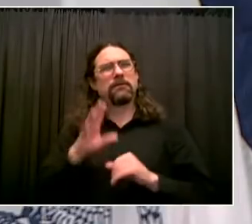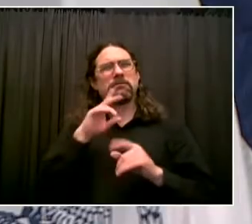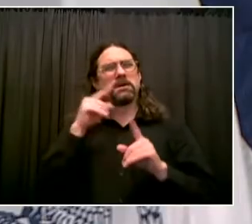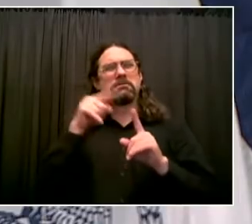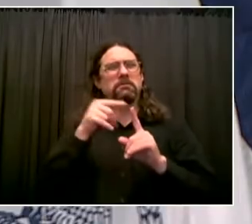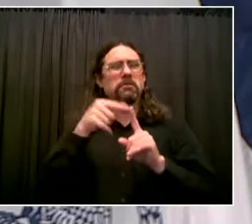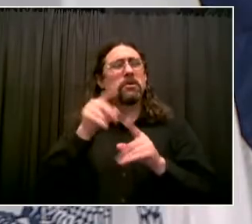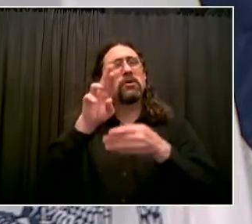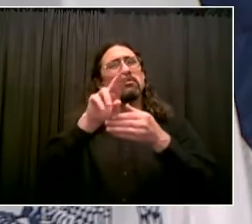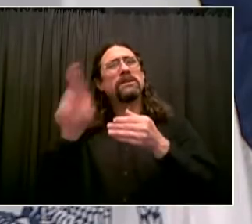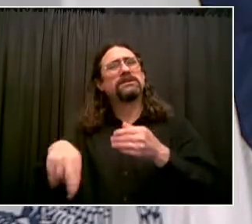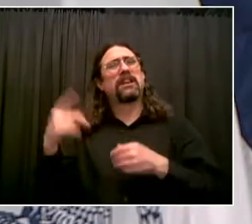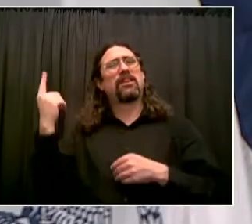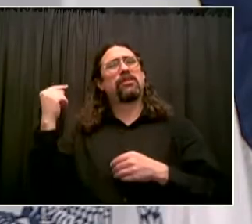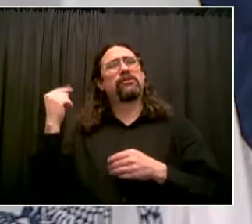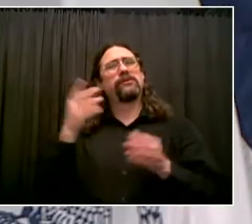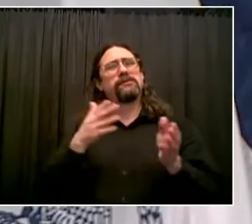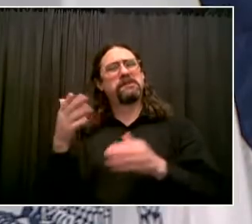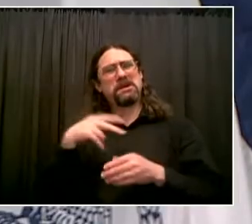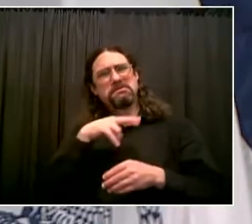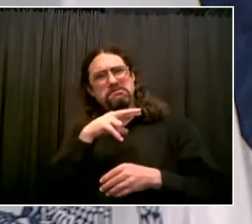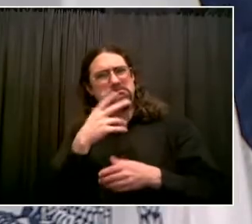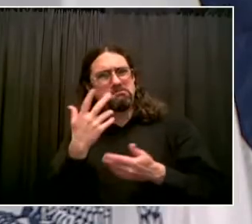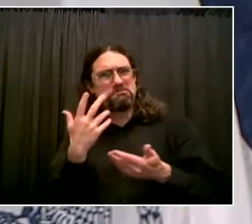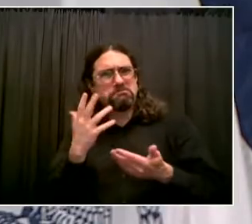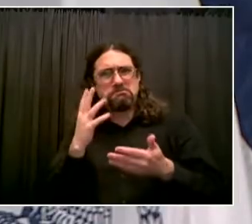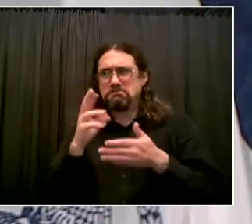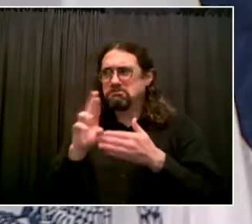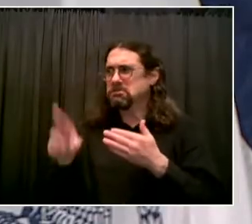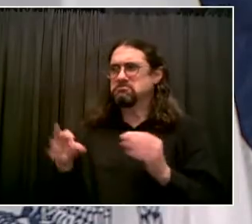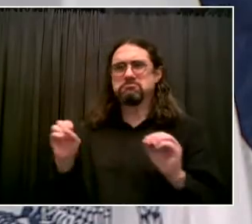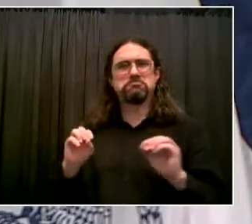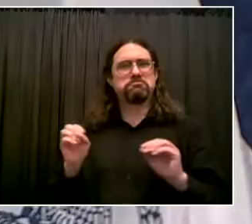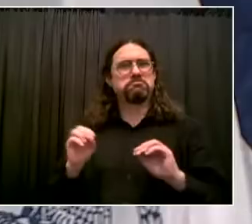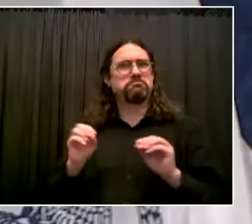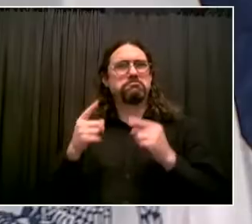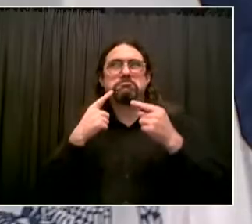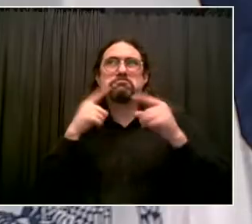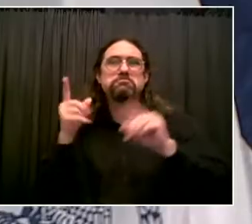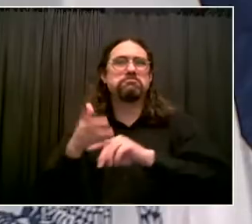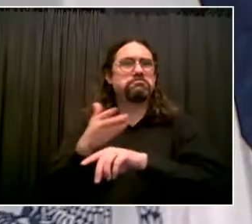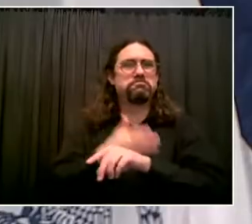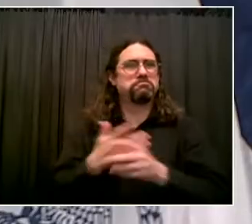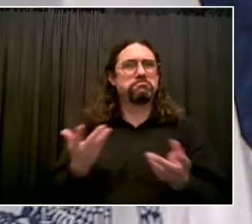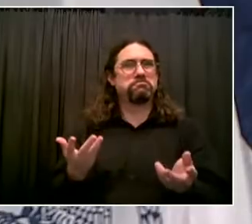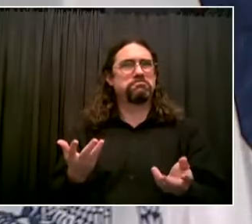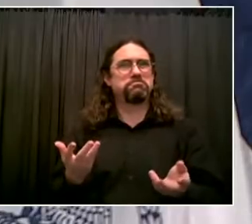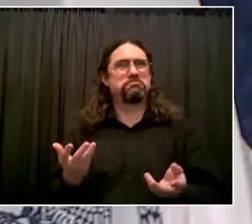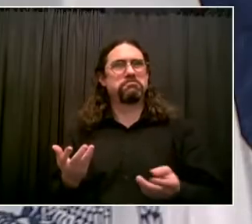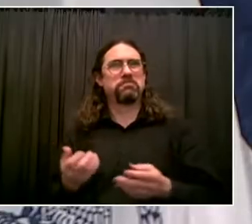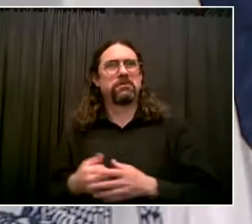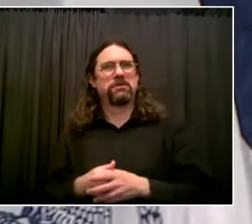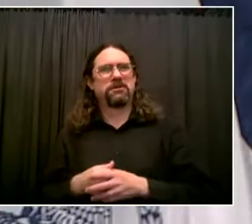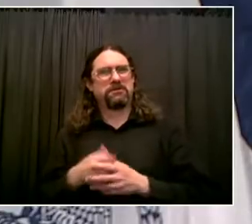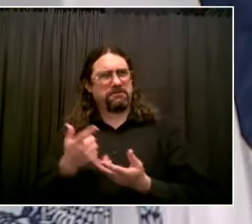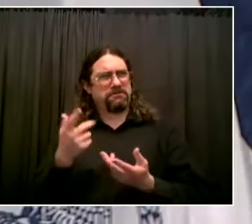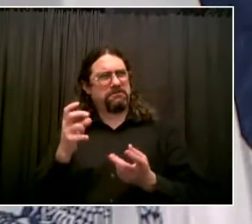I DON'T AGREE WITH THAT. LAST YEAR,